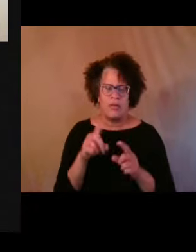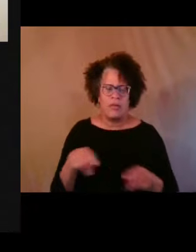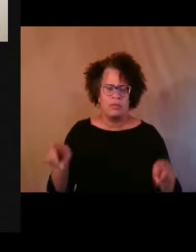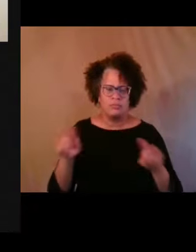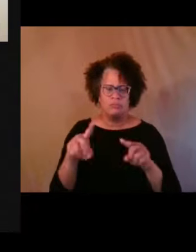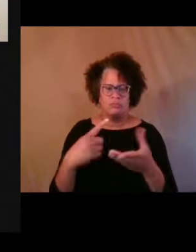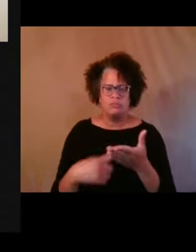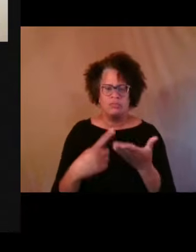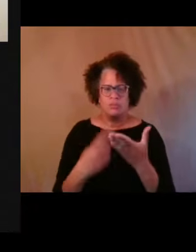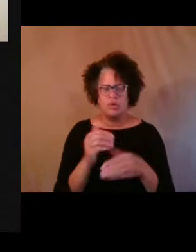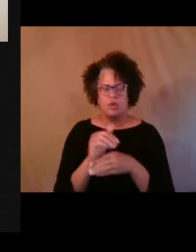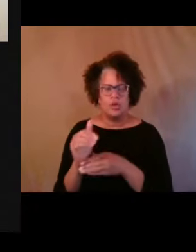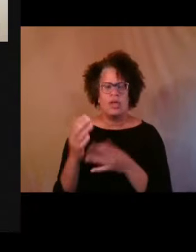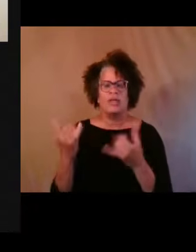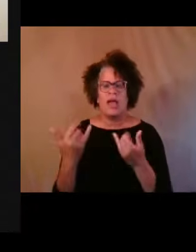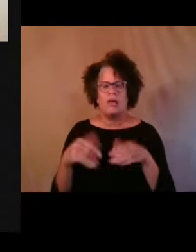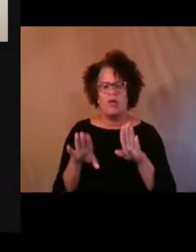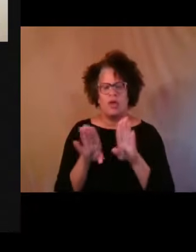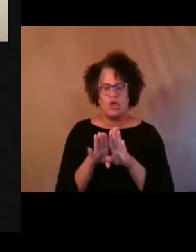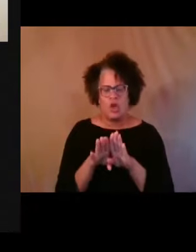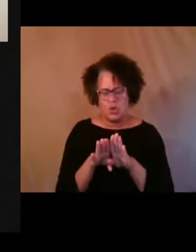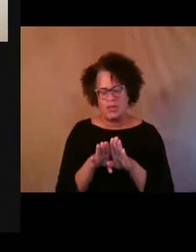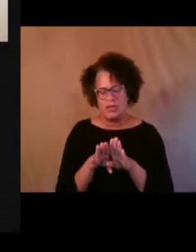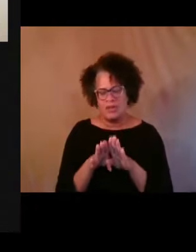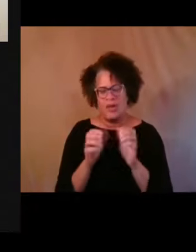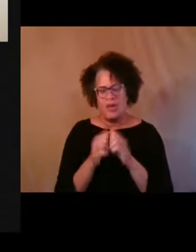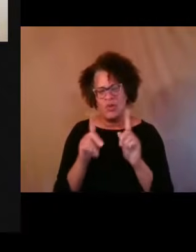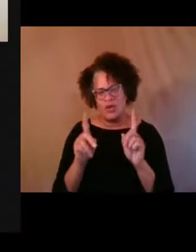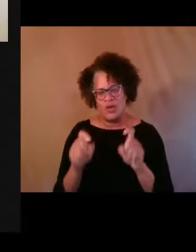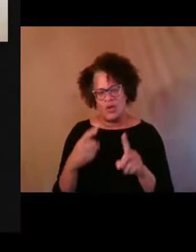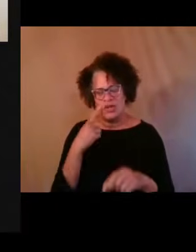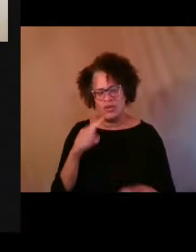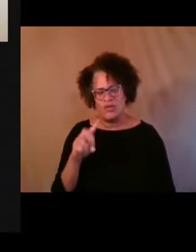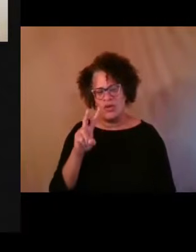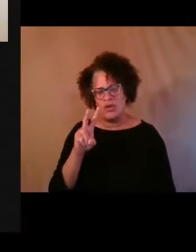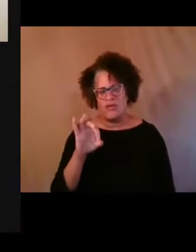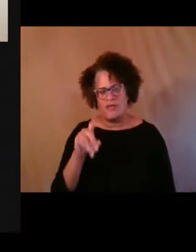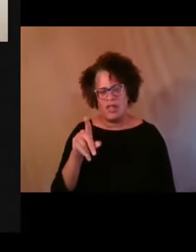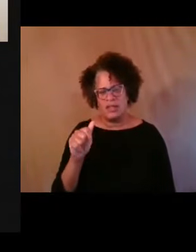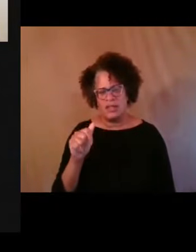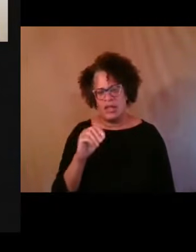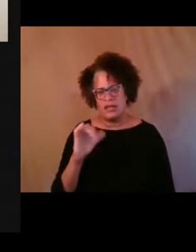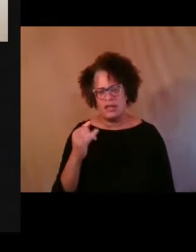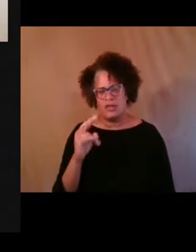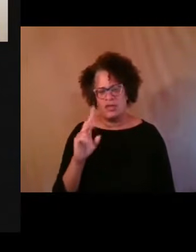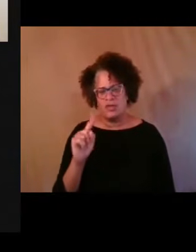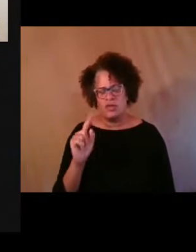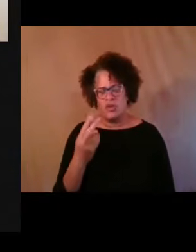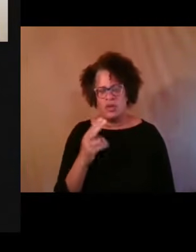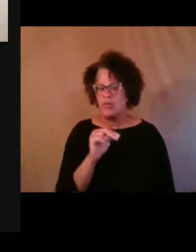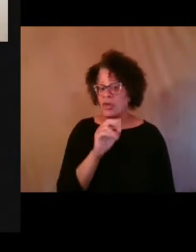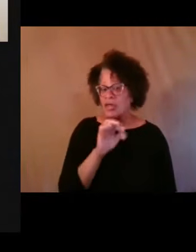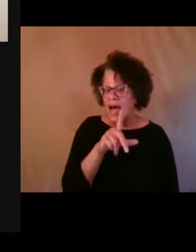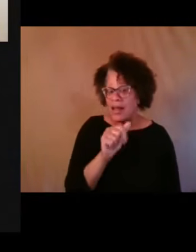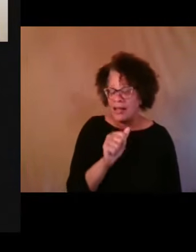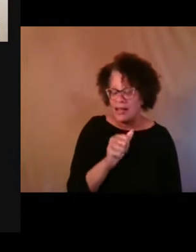I wanna close out with the question for Vilissa and Judith. But Nala, I would love to hear your response